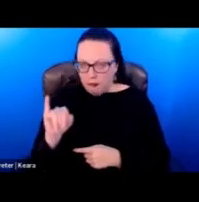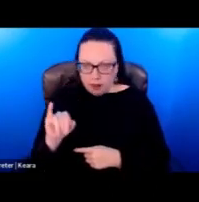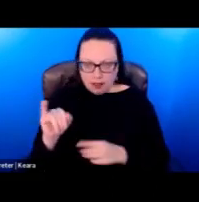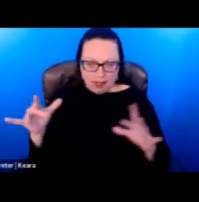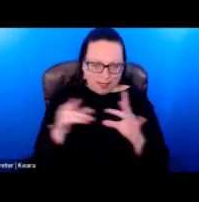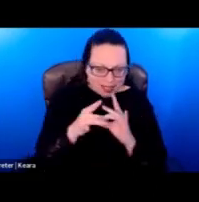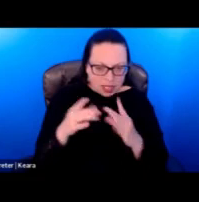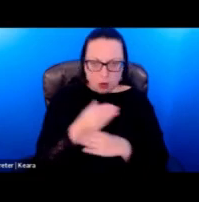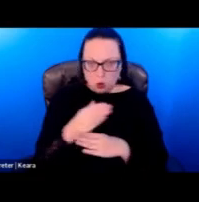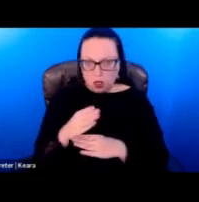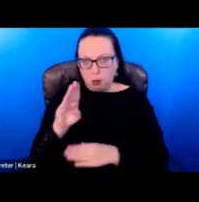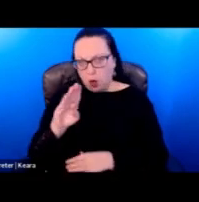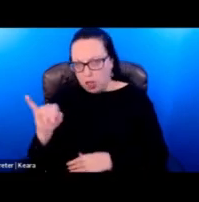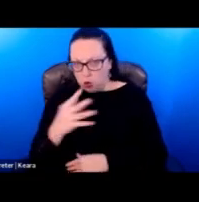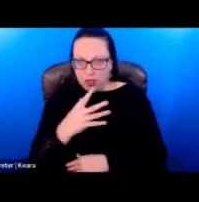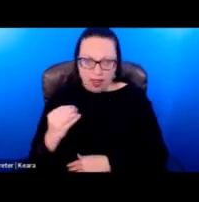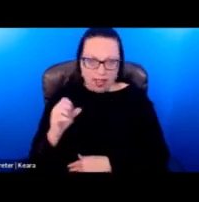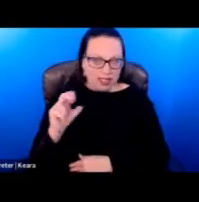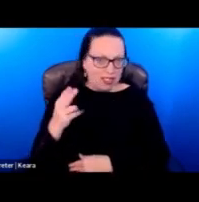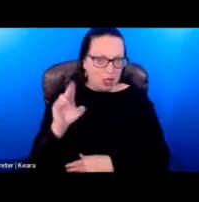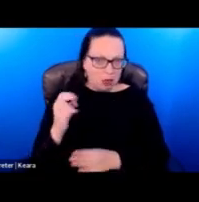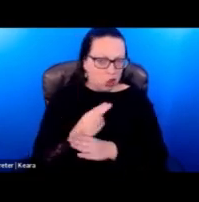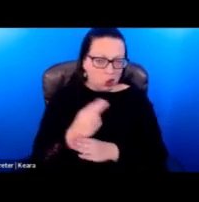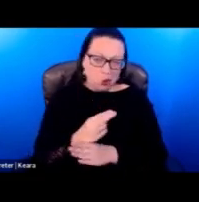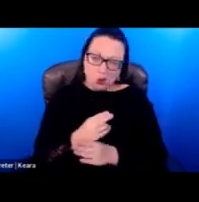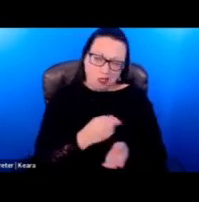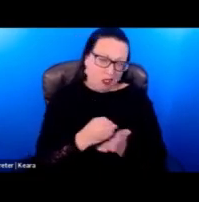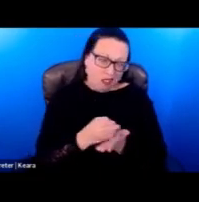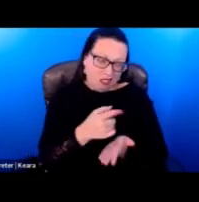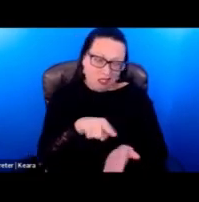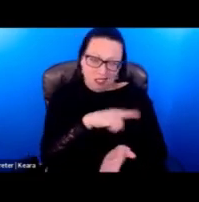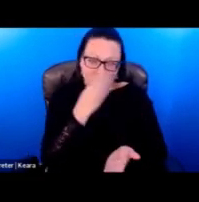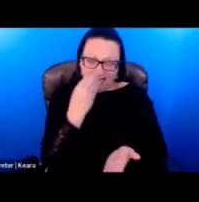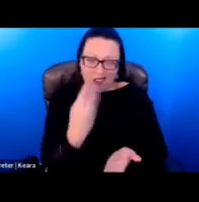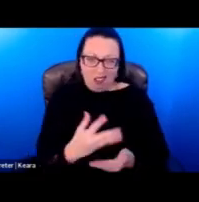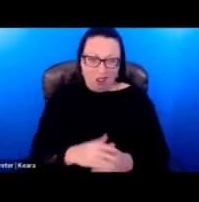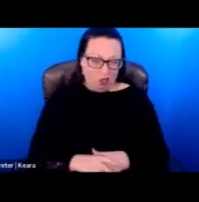didn't know, they didn't care. You know, I would say to judges,